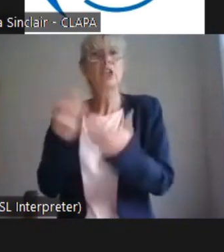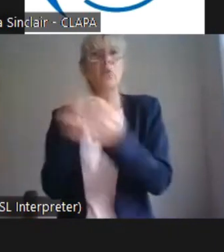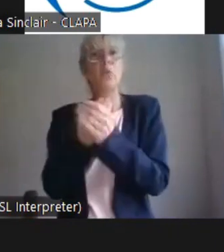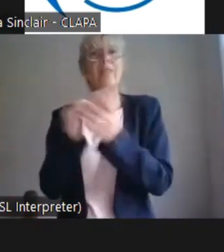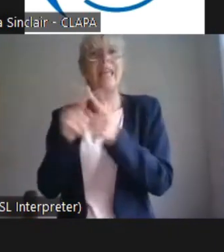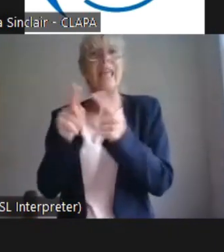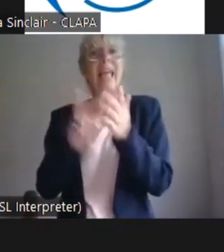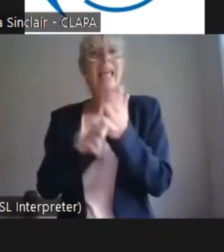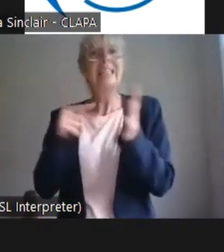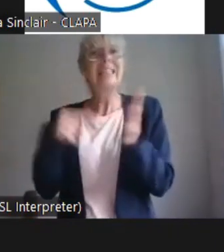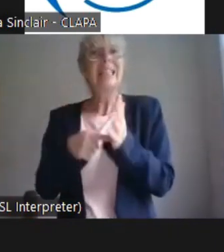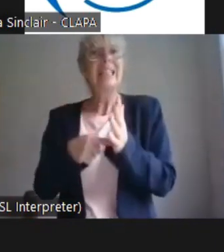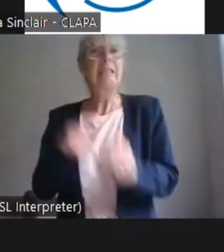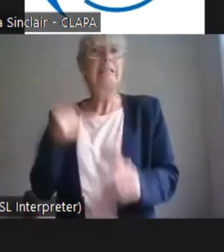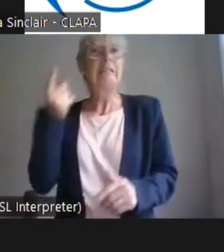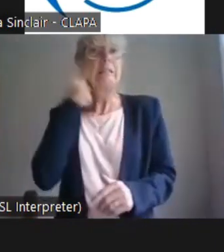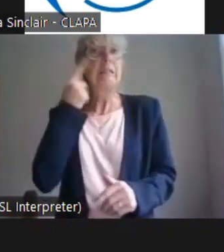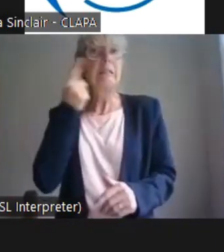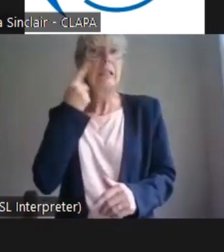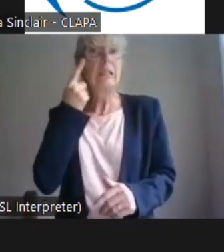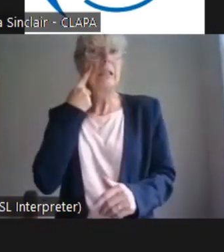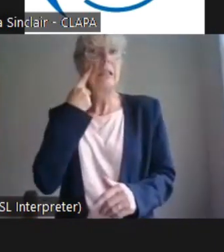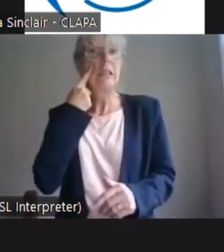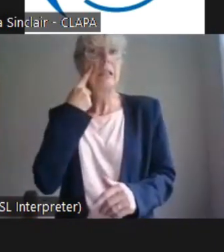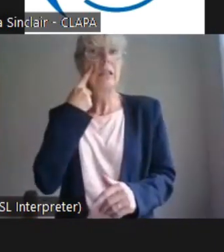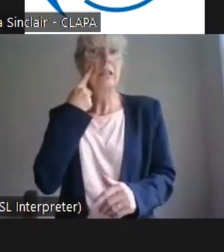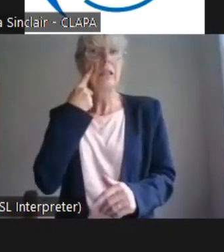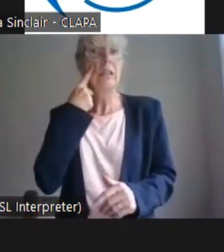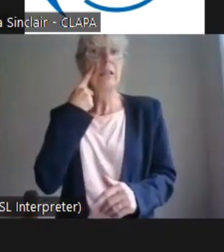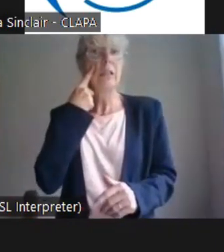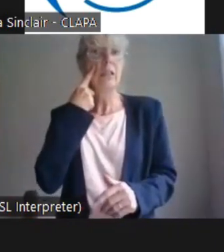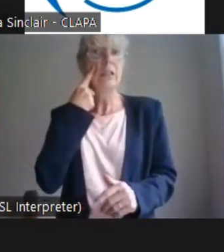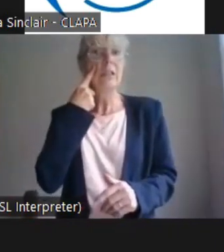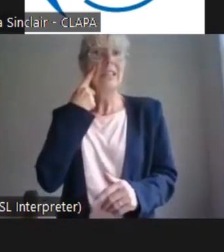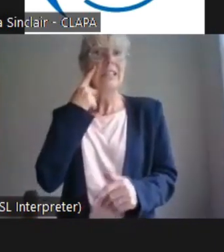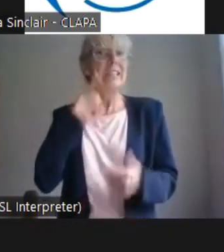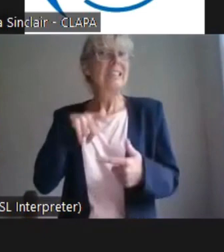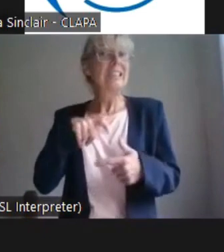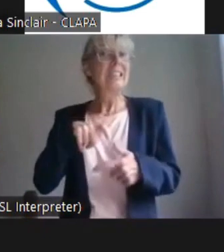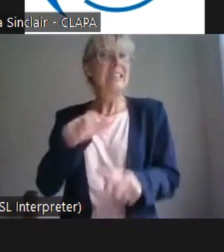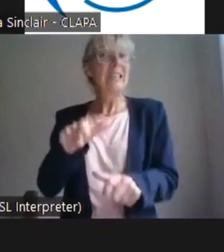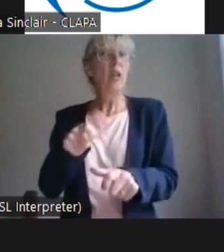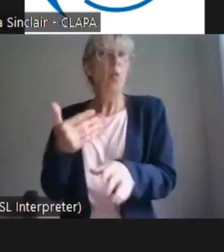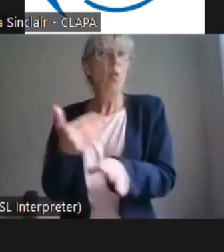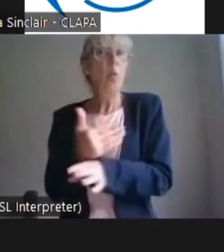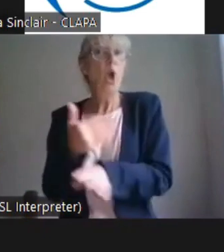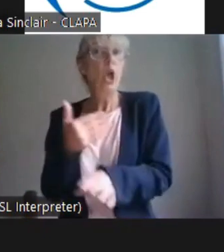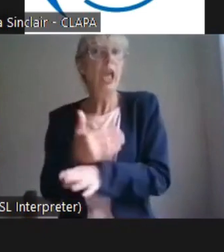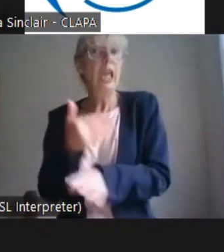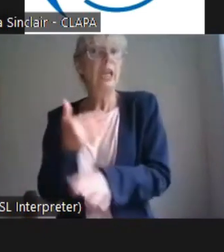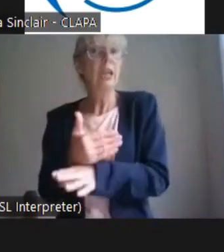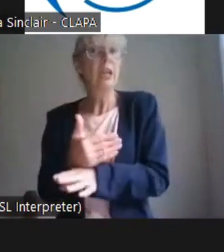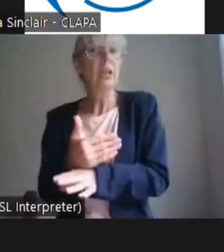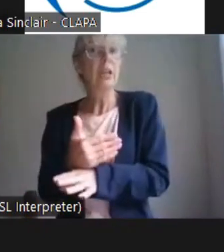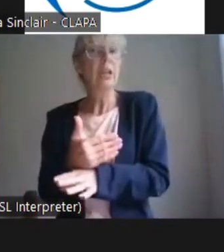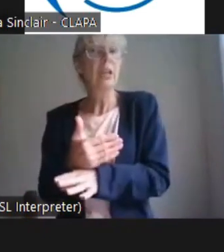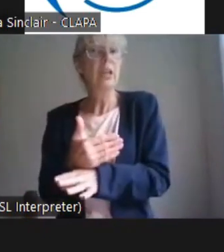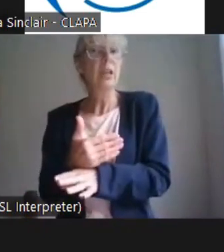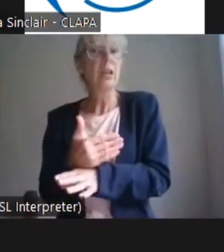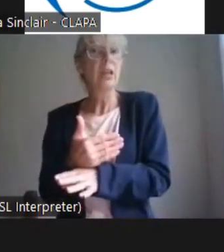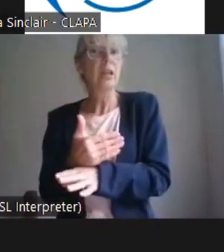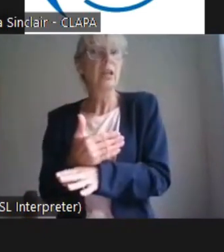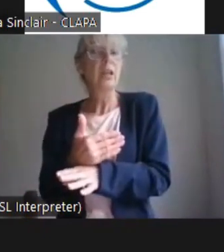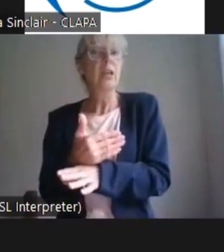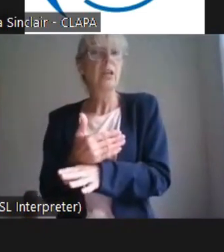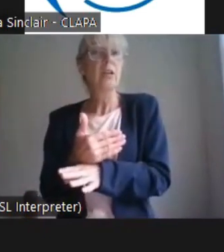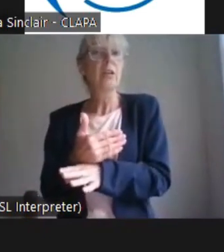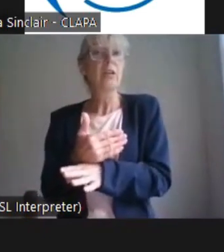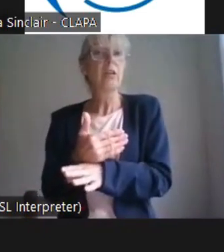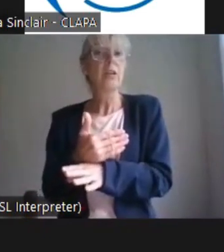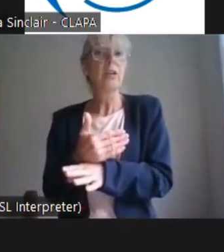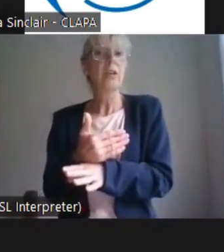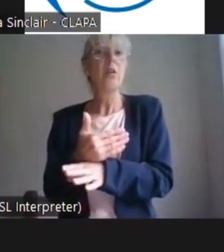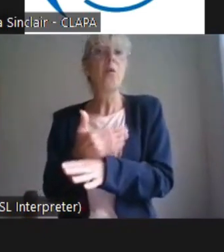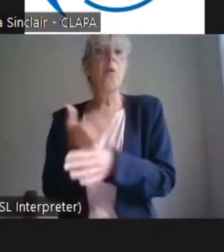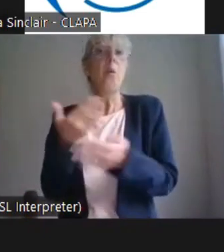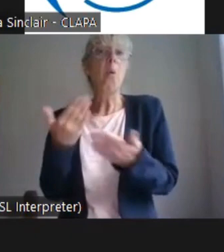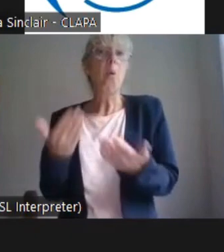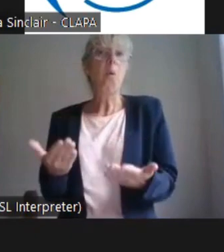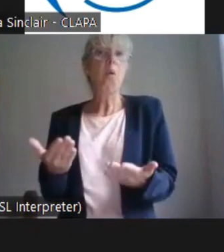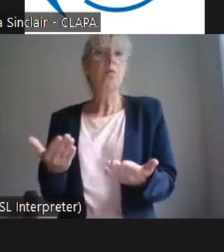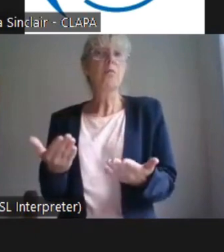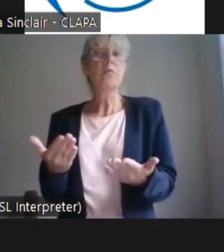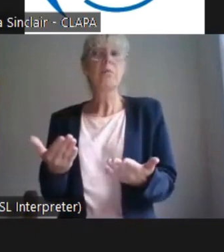they still producing the purpose which they were um fitted originally for or they're now just you